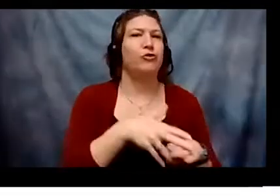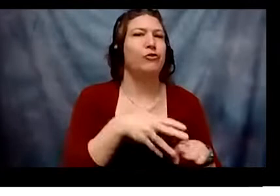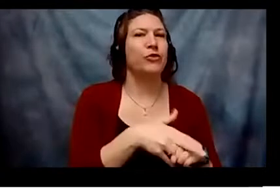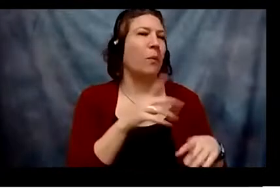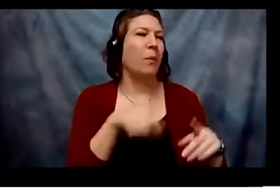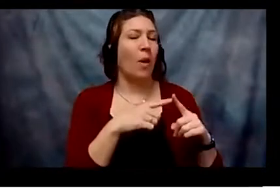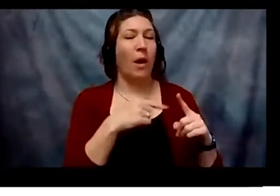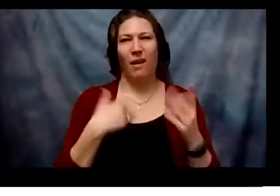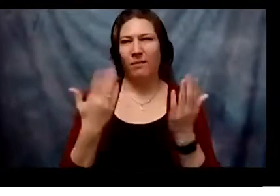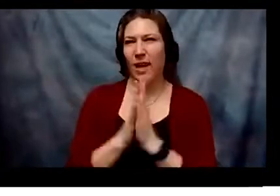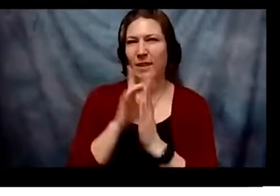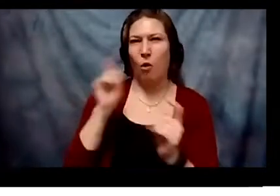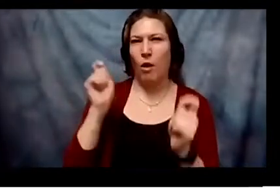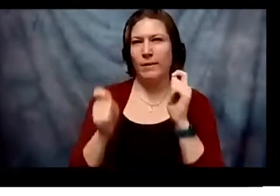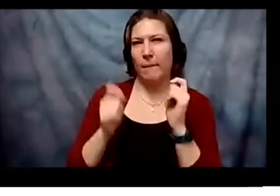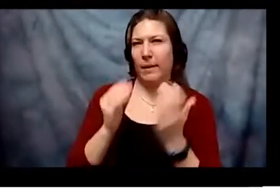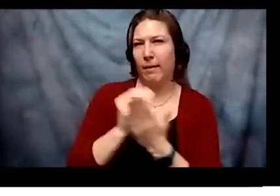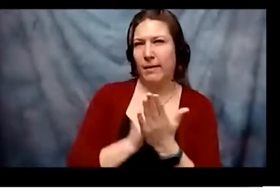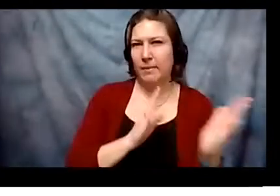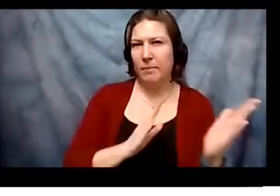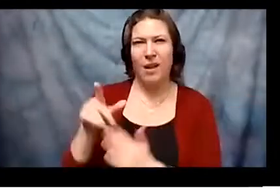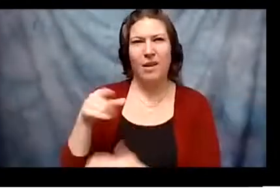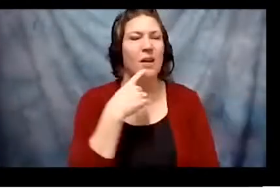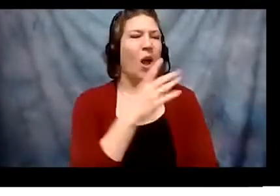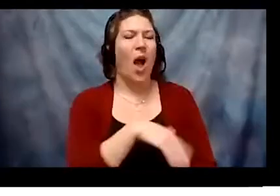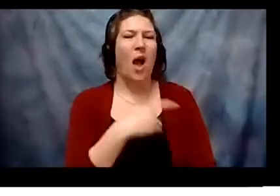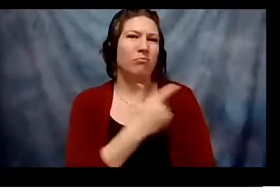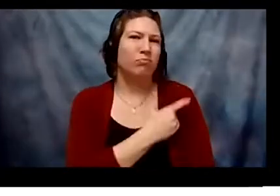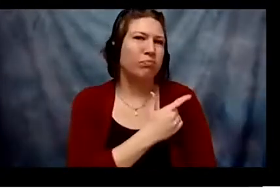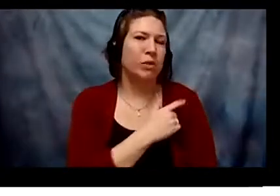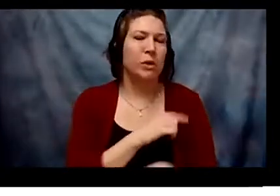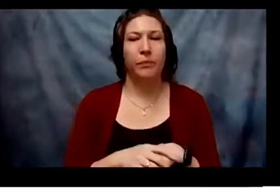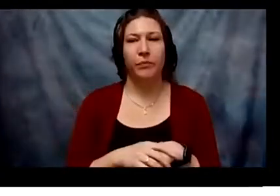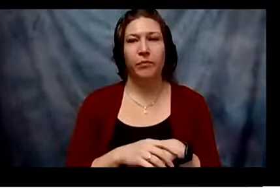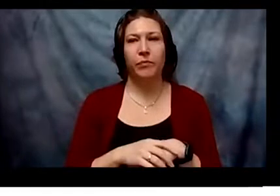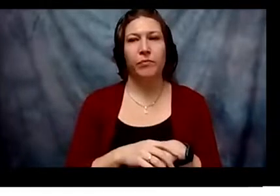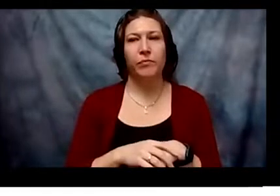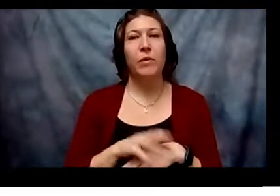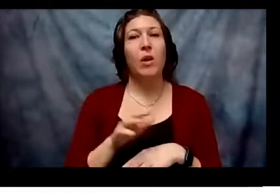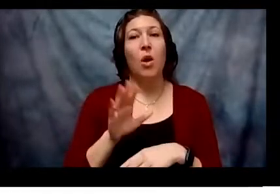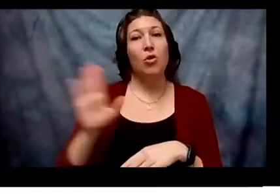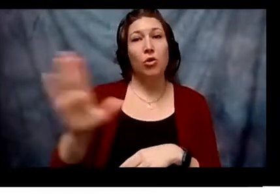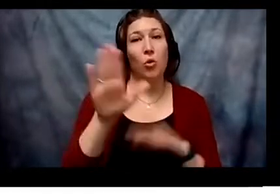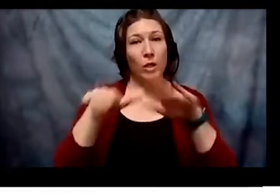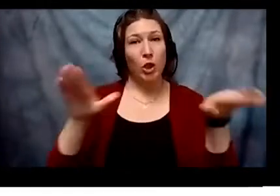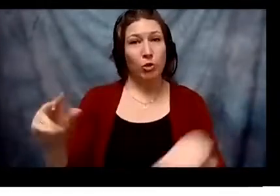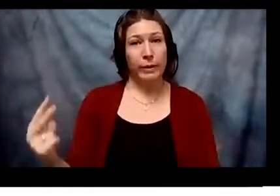adapted lesson. You tell your children to stop staring at me and you pull